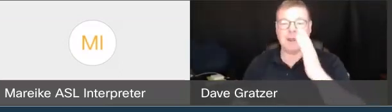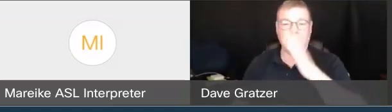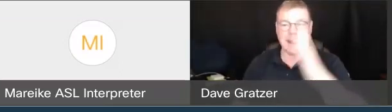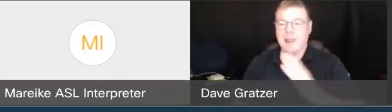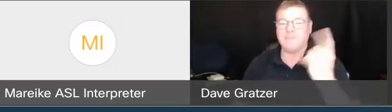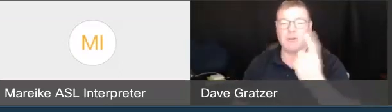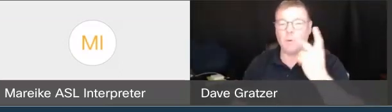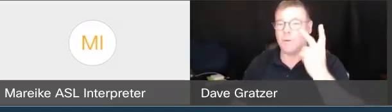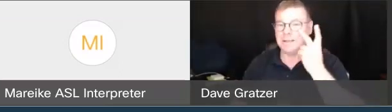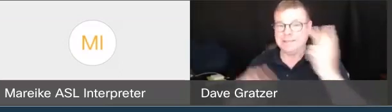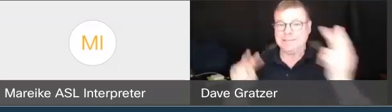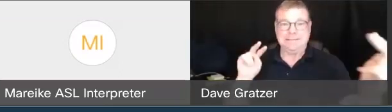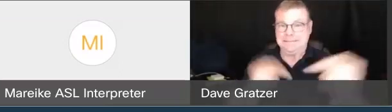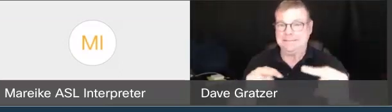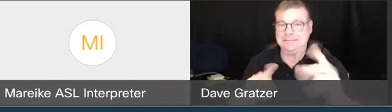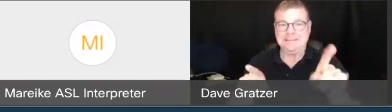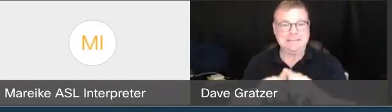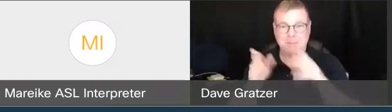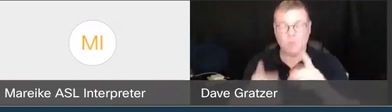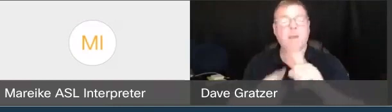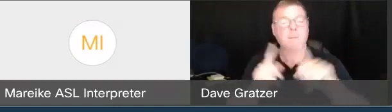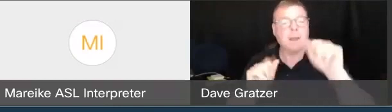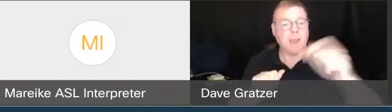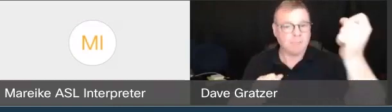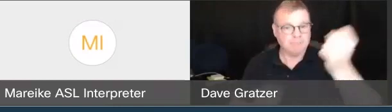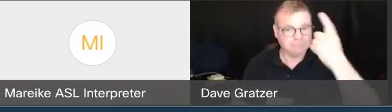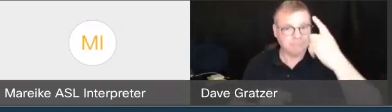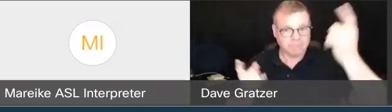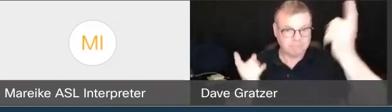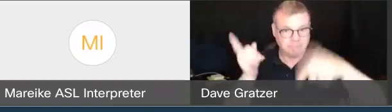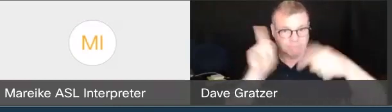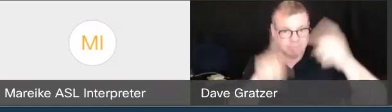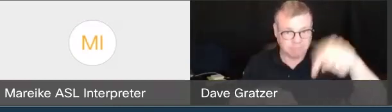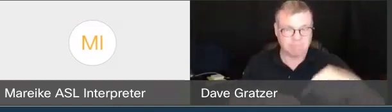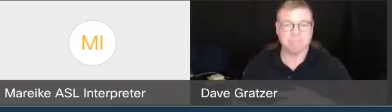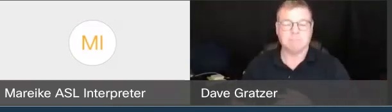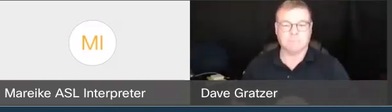the same way, but that we can have a mutual understanding of each other's perspective. So